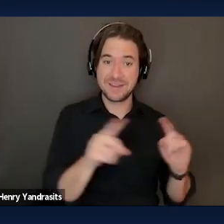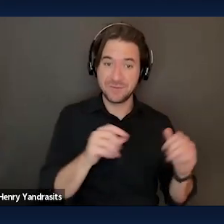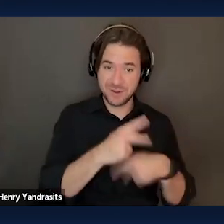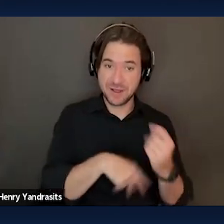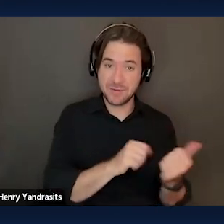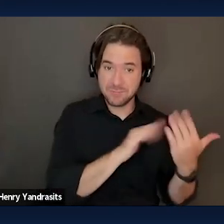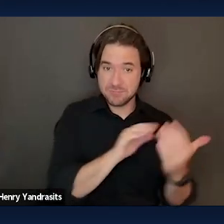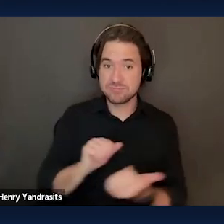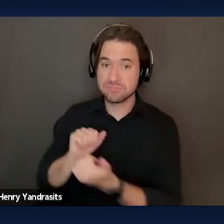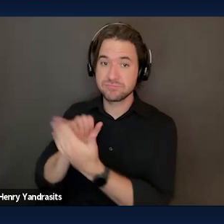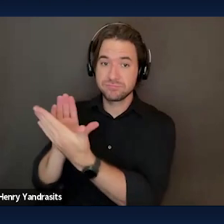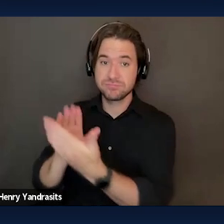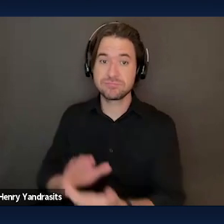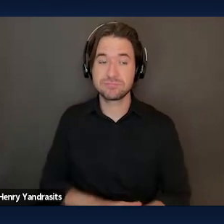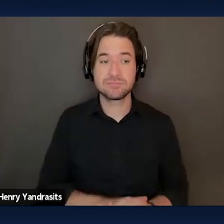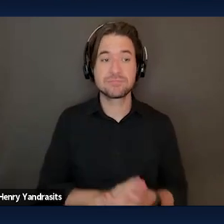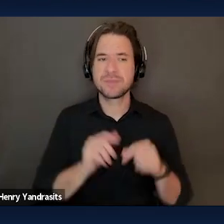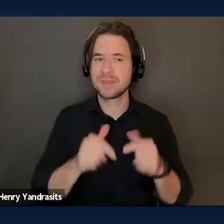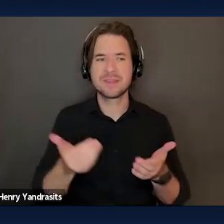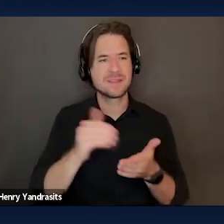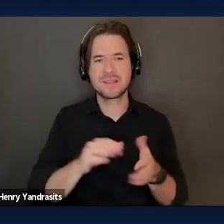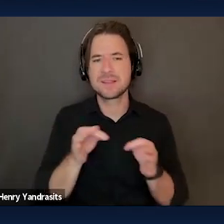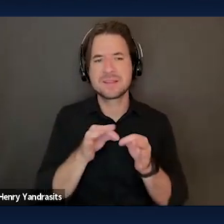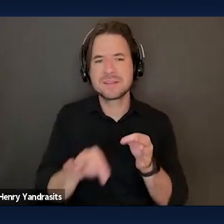Um, this is taking that, again, a simple, minor.